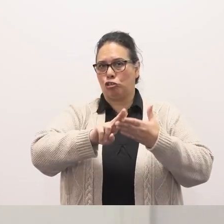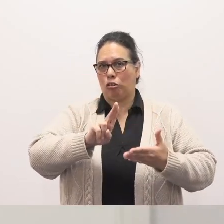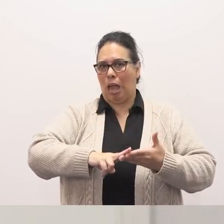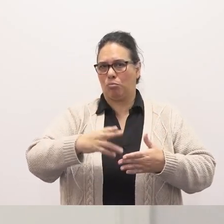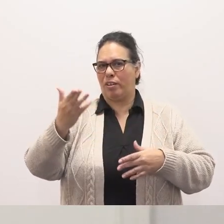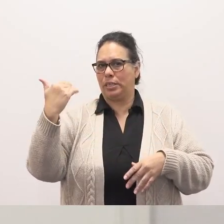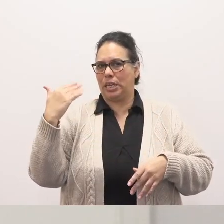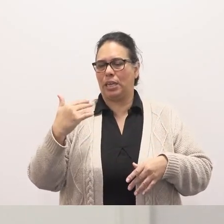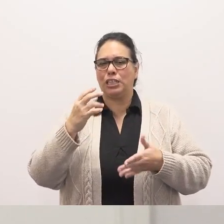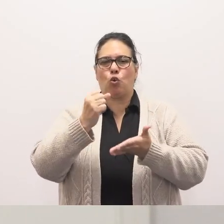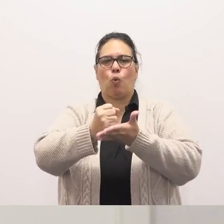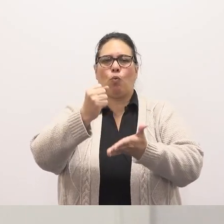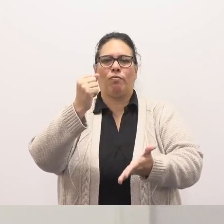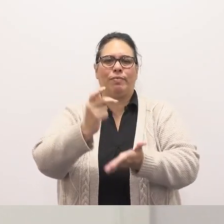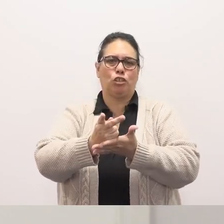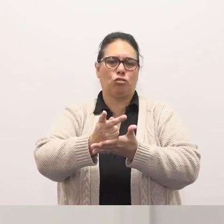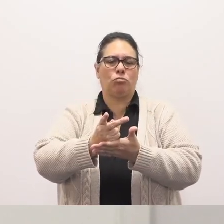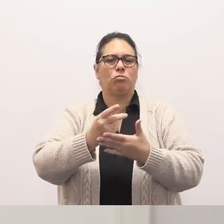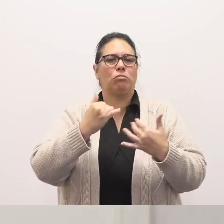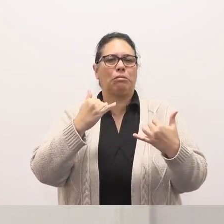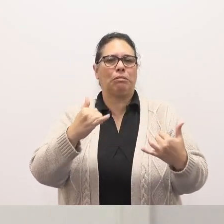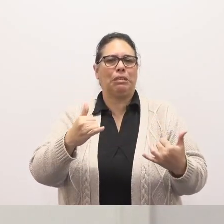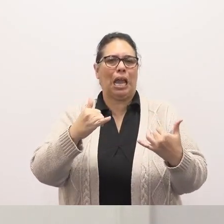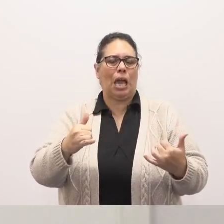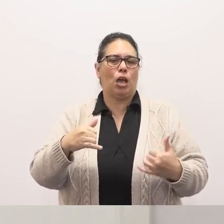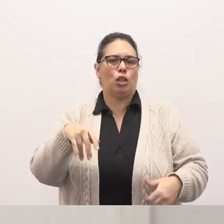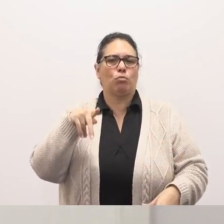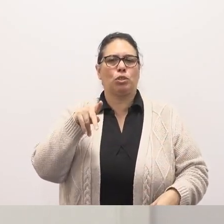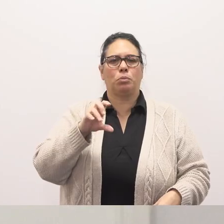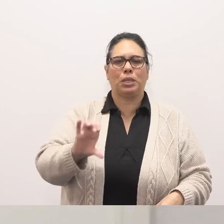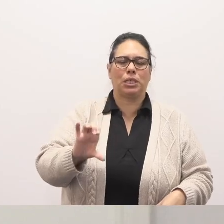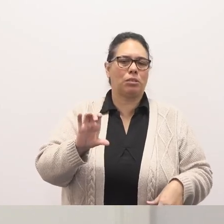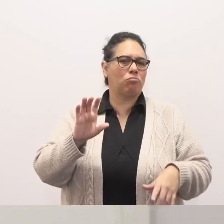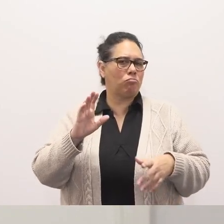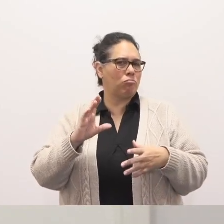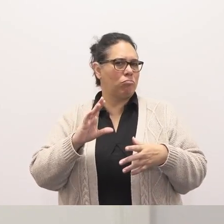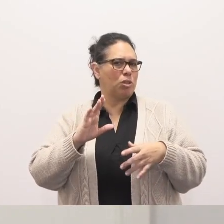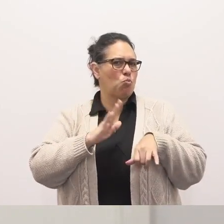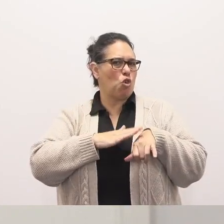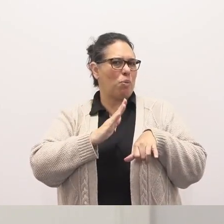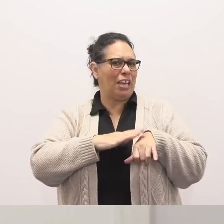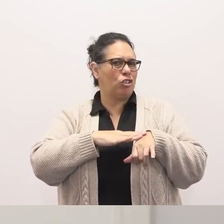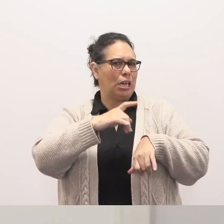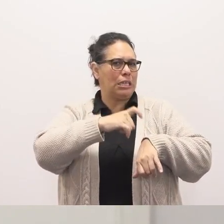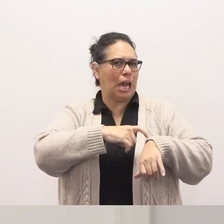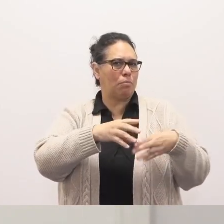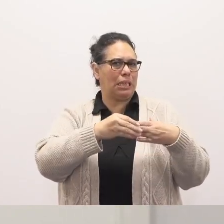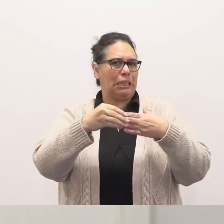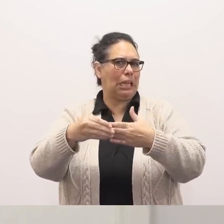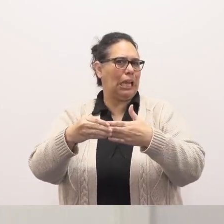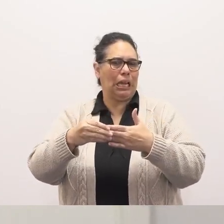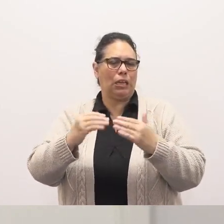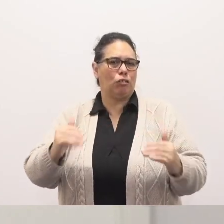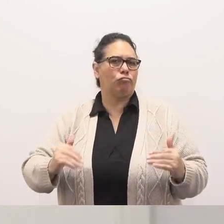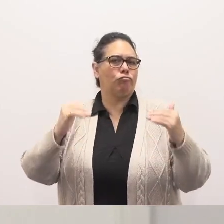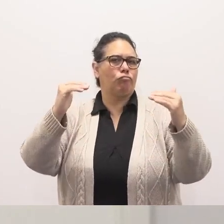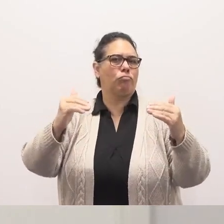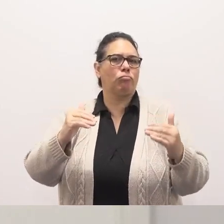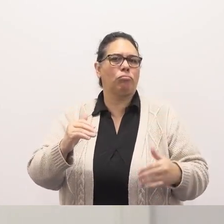through the personnel commission around his probationary period that leads into his just next status... Retro. Okay. - All goes together.